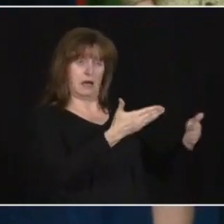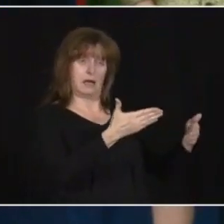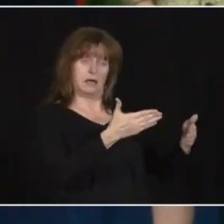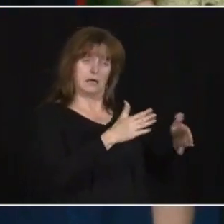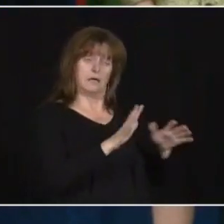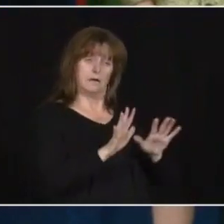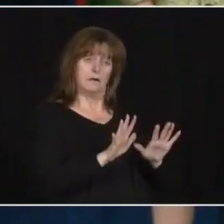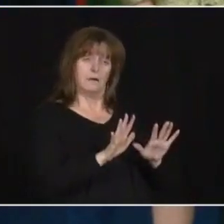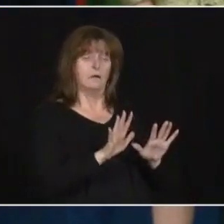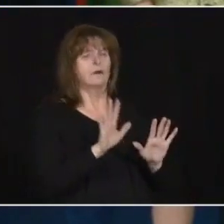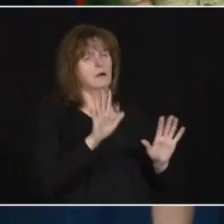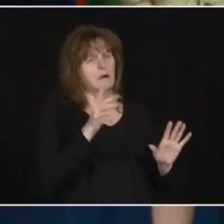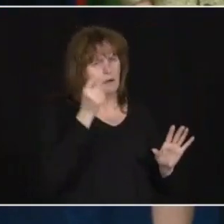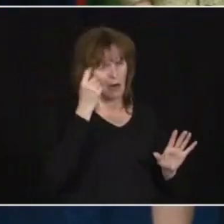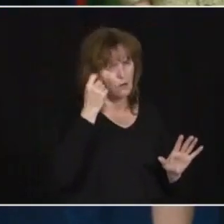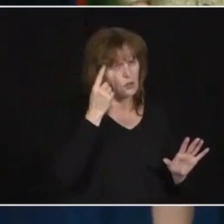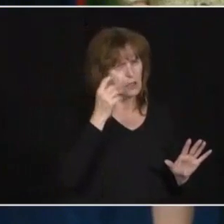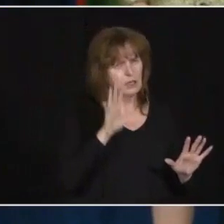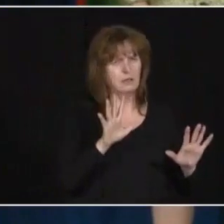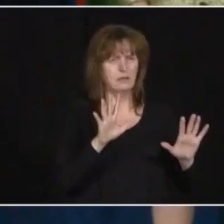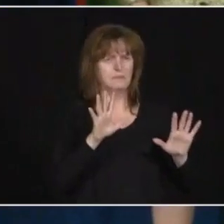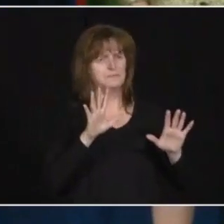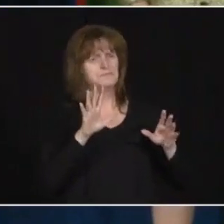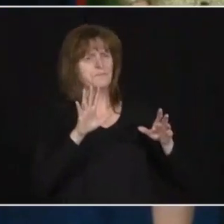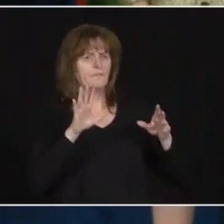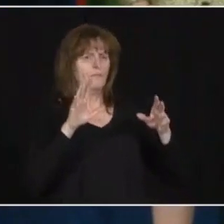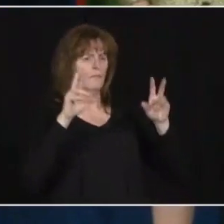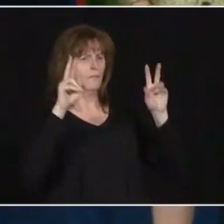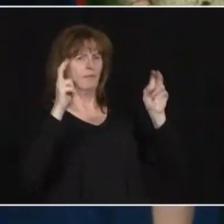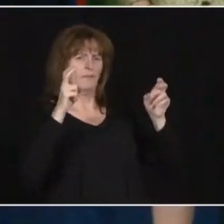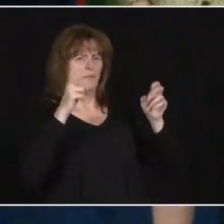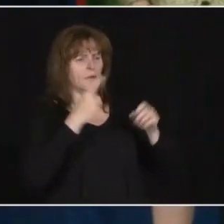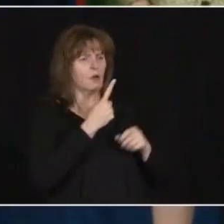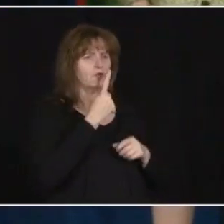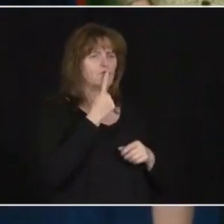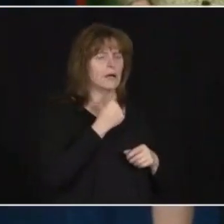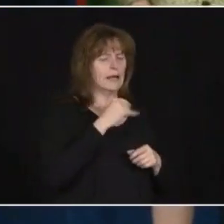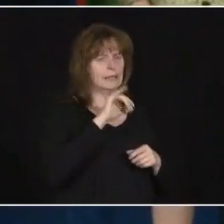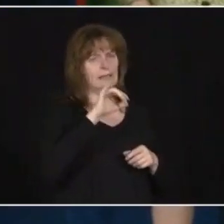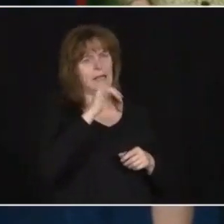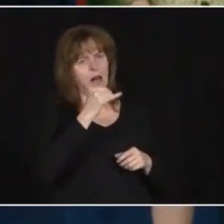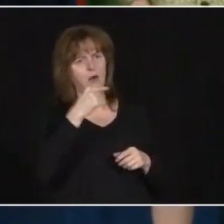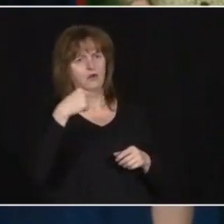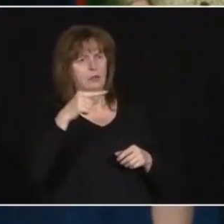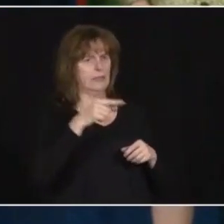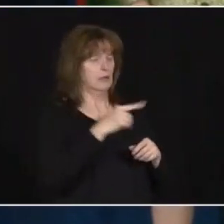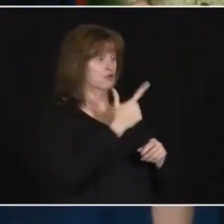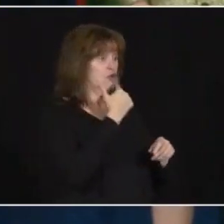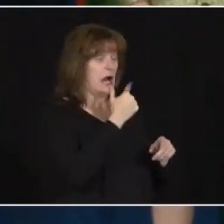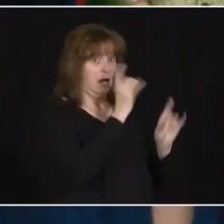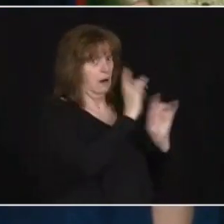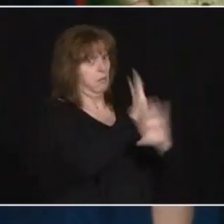on -- they have them in categories, red, yellow and green. But we're throwing